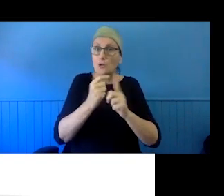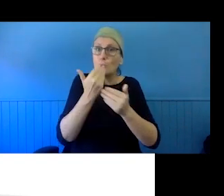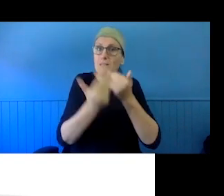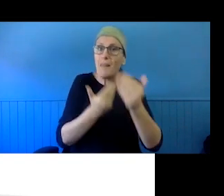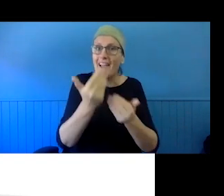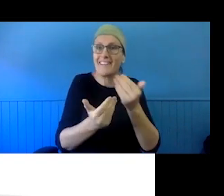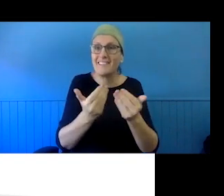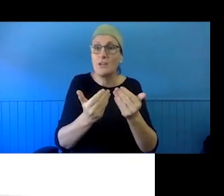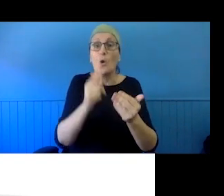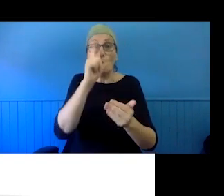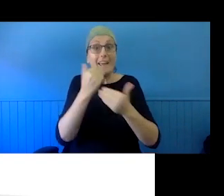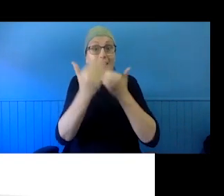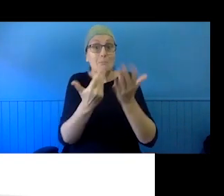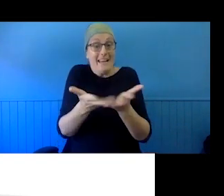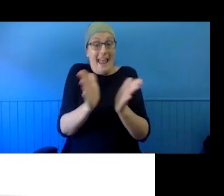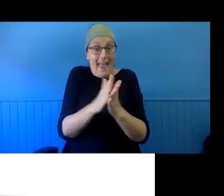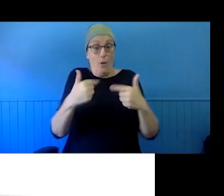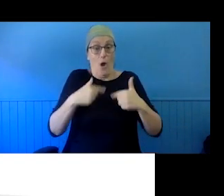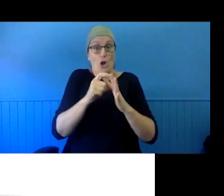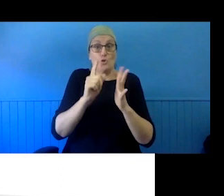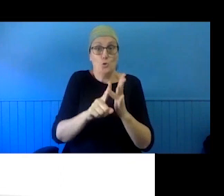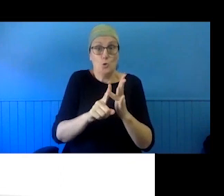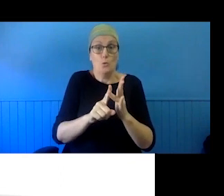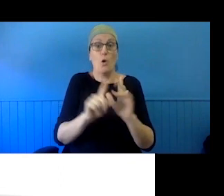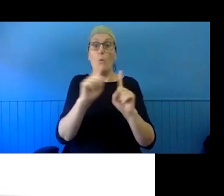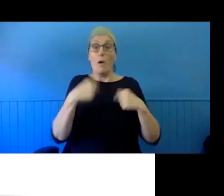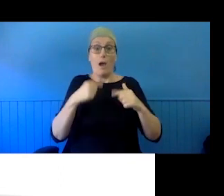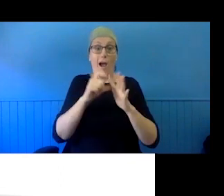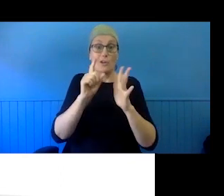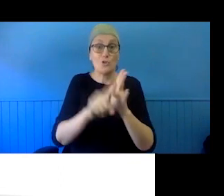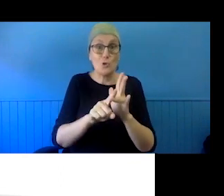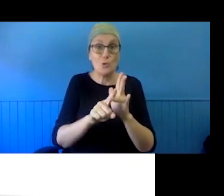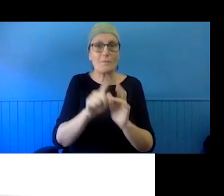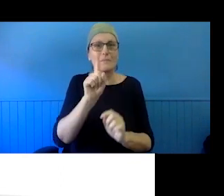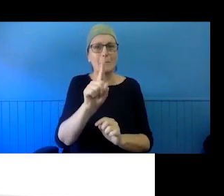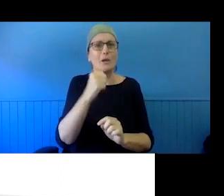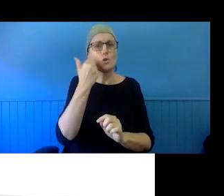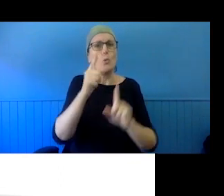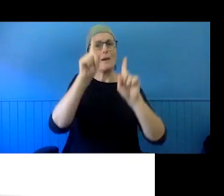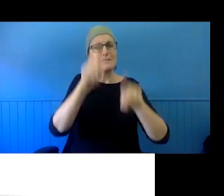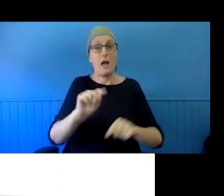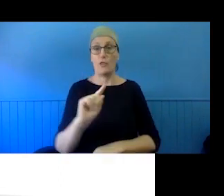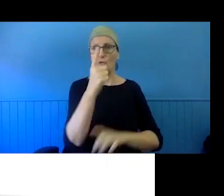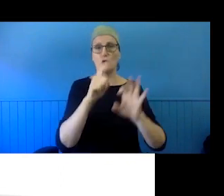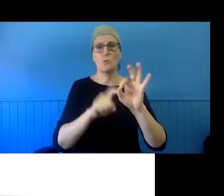understand what makes it special. But you always start with WHY. And I'll talk about that in the context of some digital business models now.